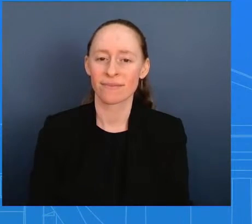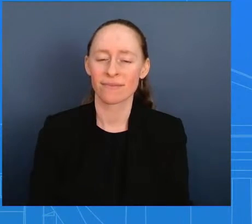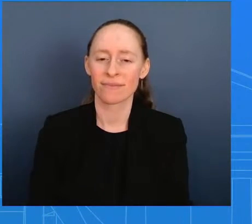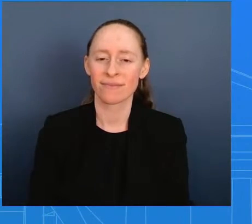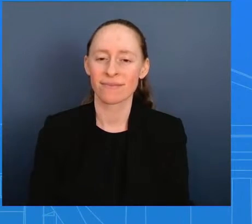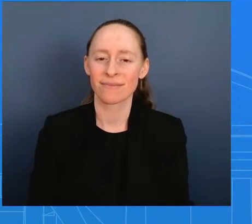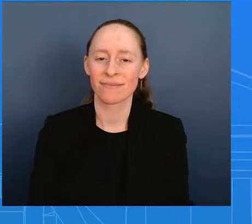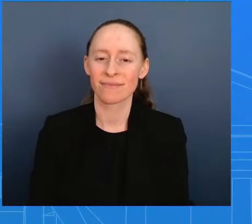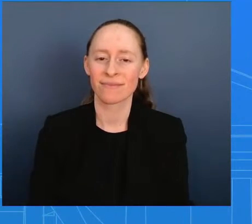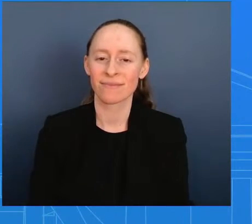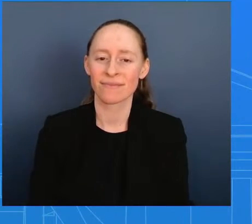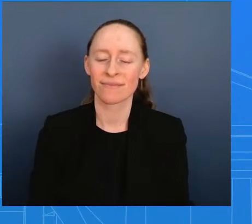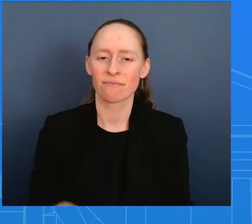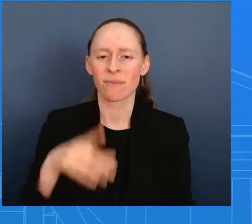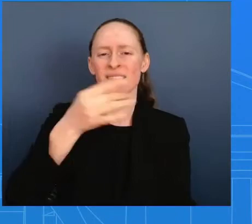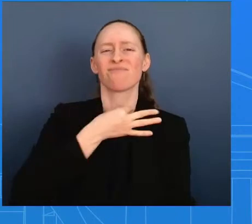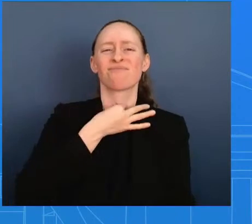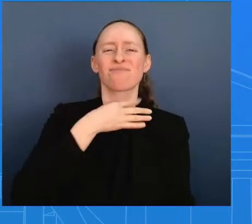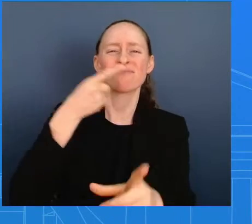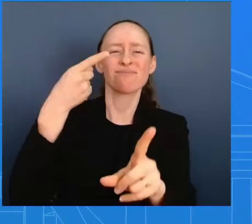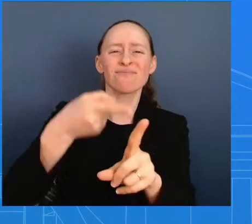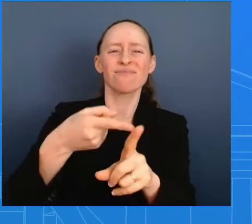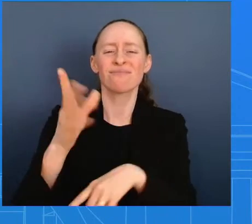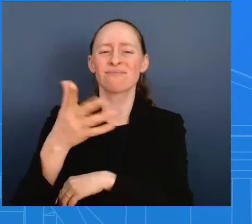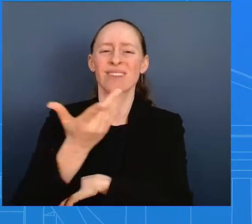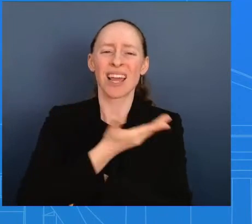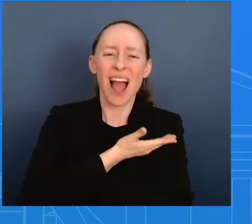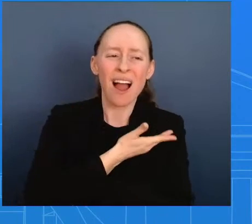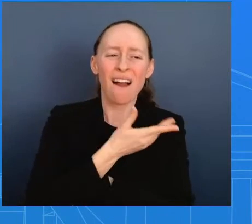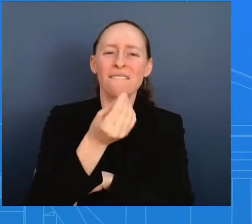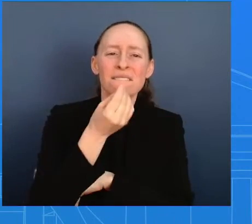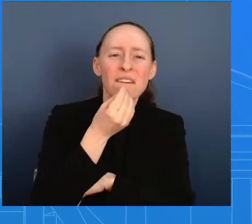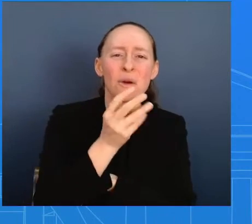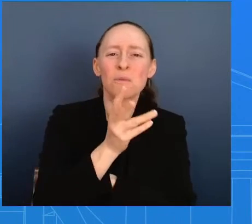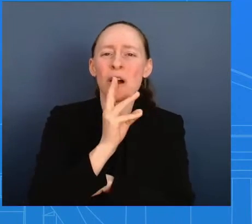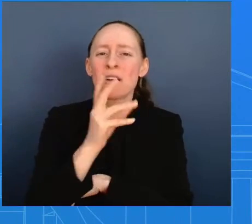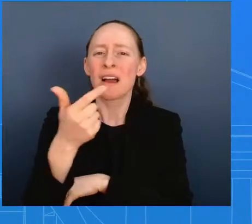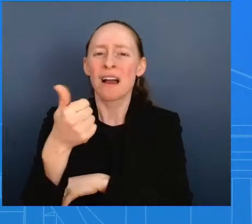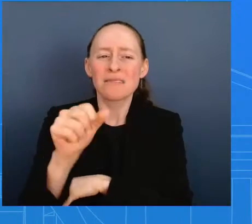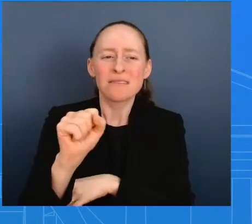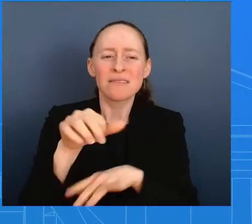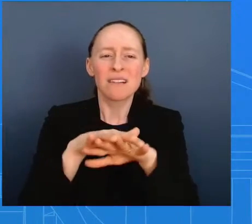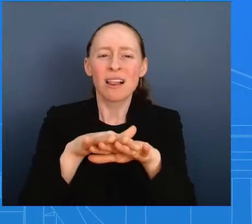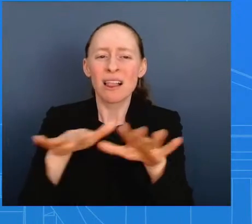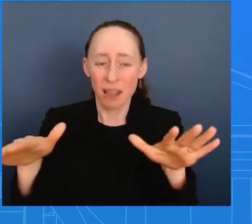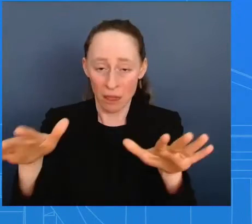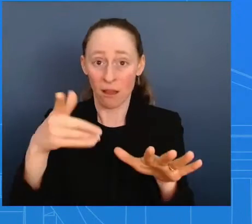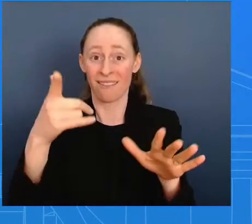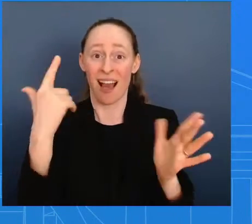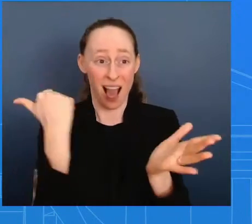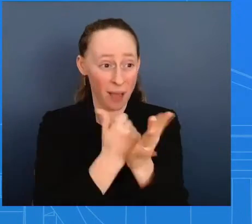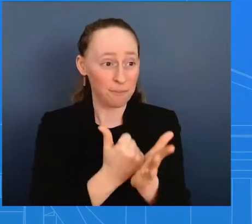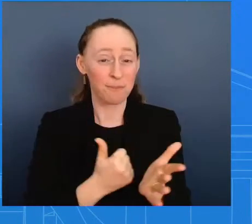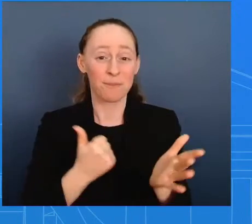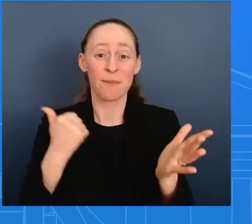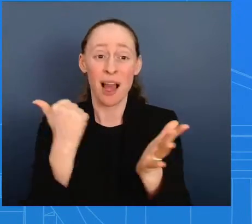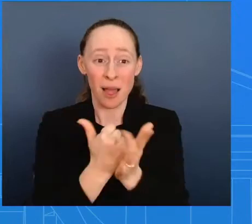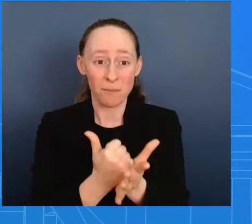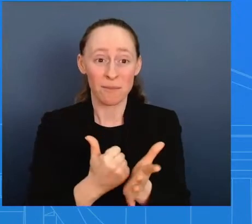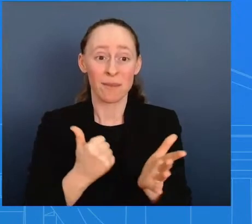But this -- even the aid coming to Gaza has been curtailed now. It's barely -- it's been blocked to barely any aid coming in.